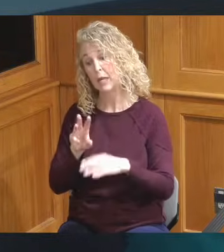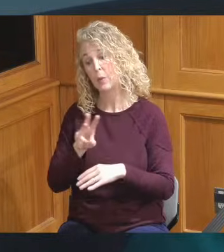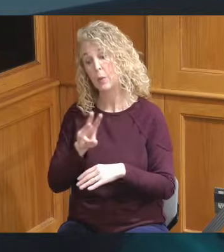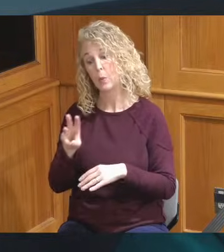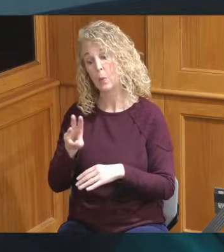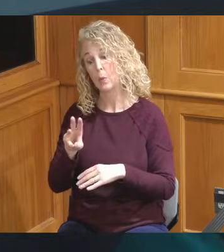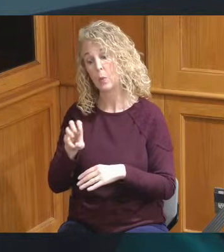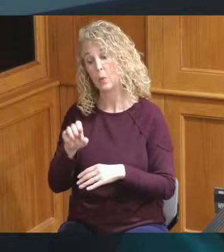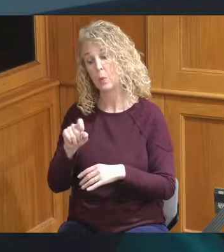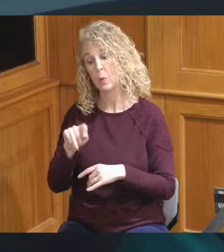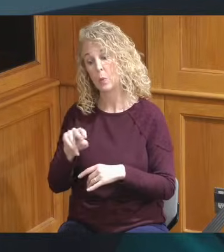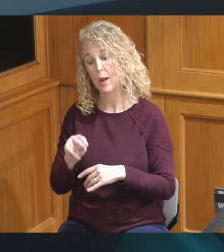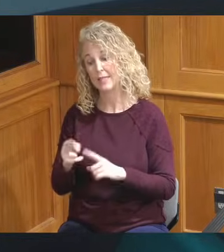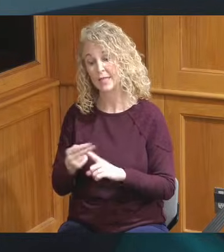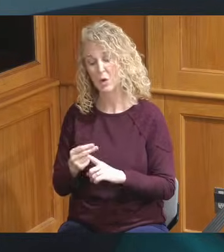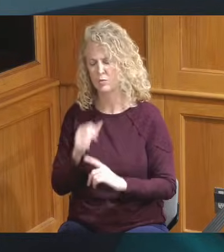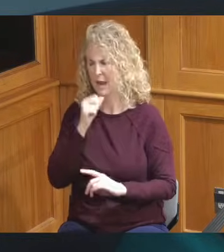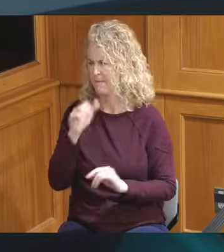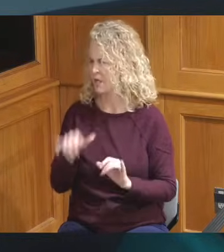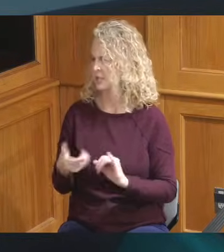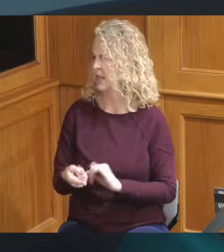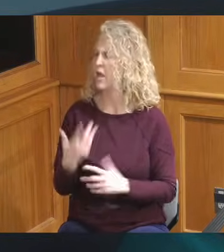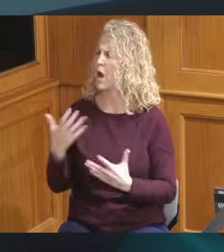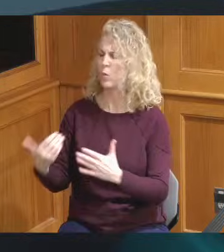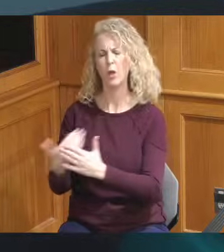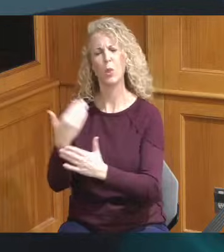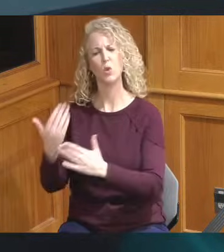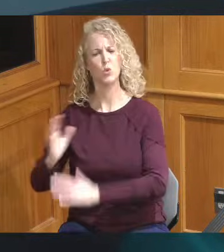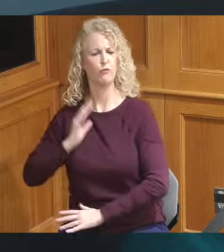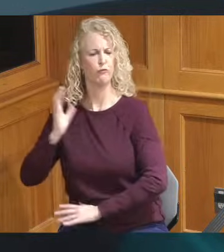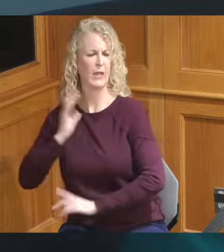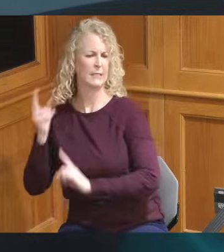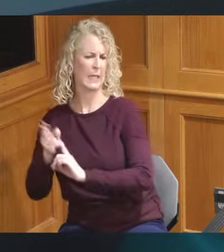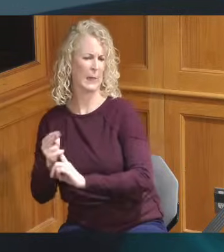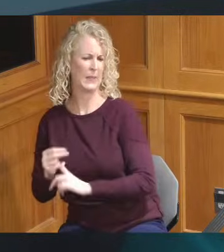and they say I'm not staying at the Weston. I'm going to stay at this new Marriott. Well, when